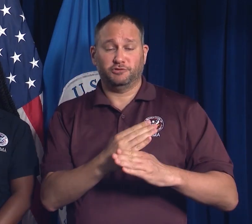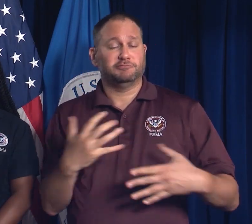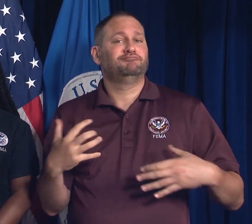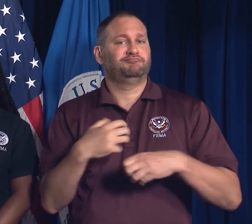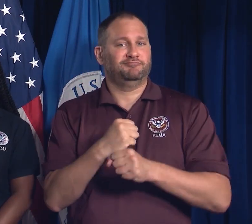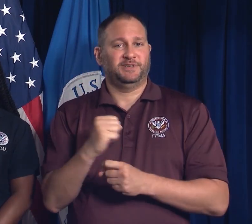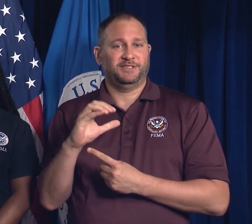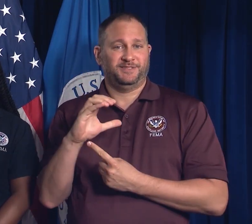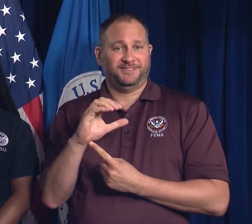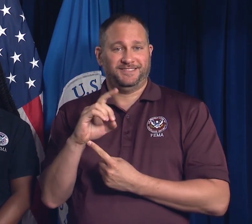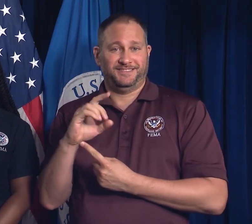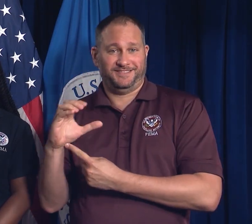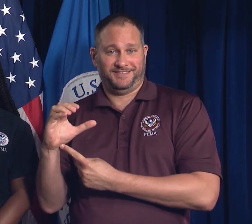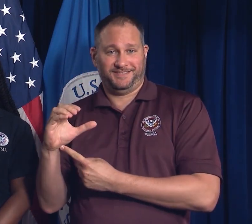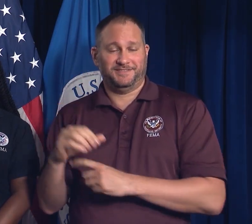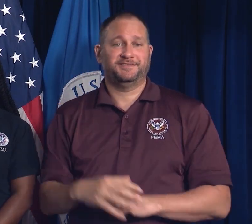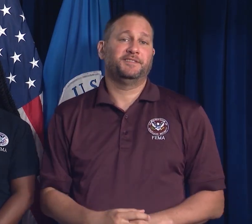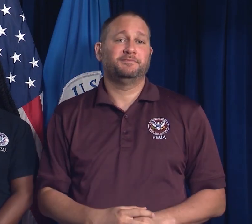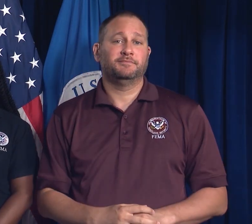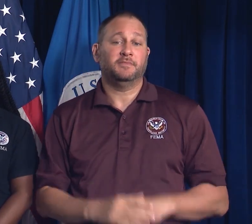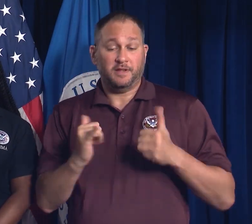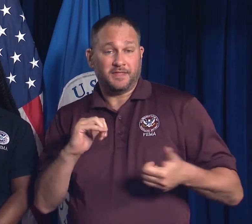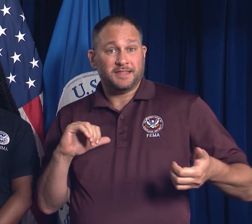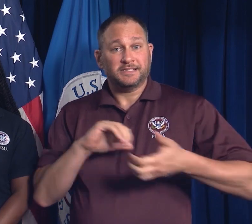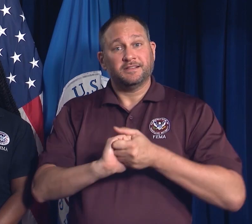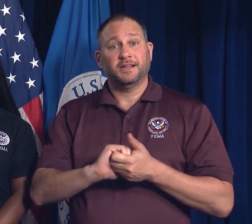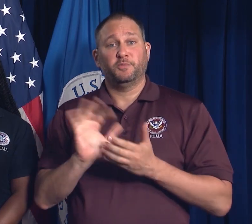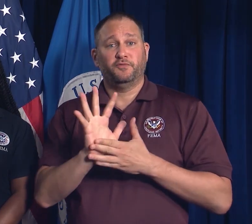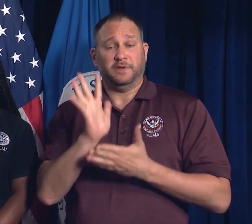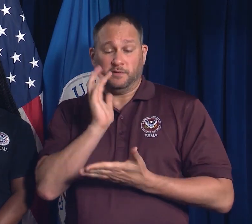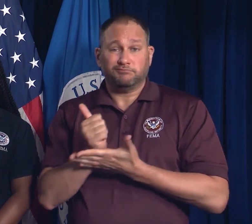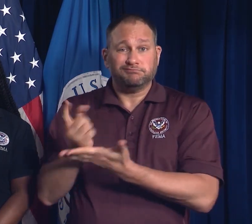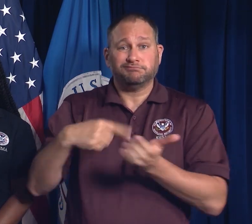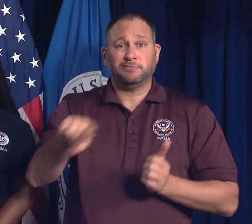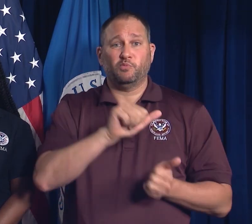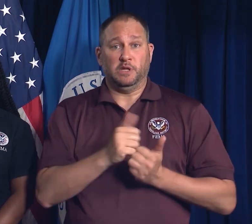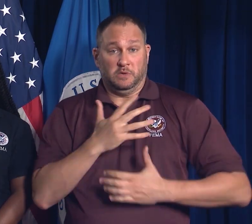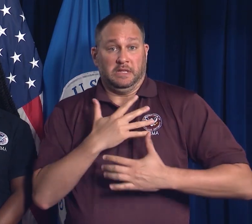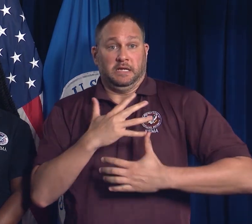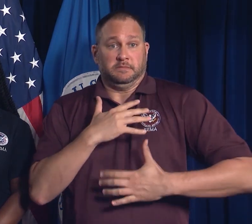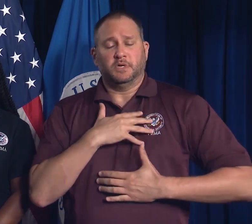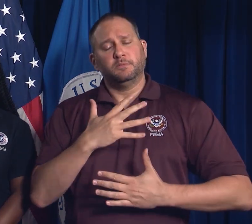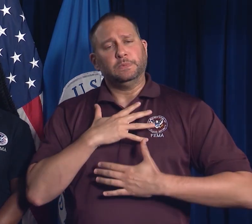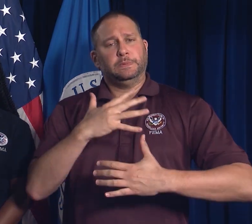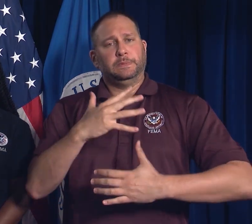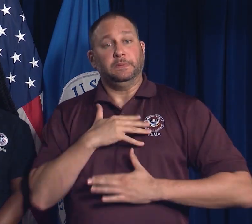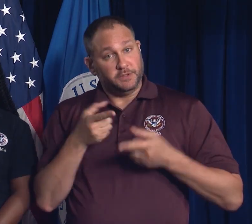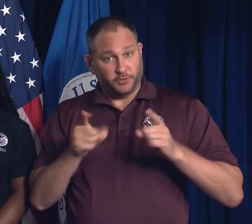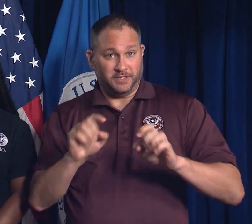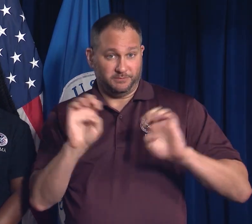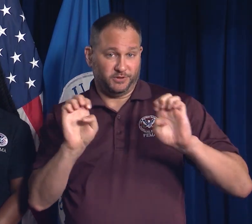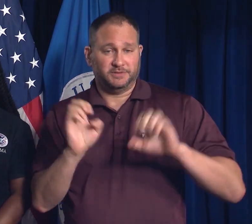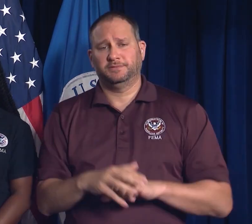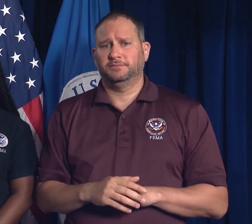also known as the CDC. This collaborated video will help those with asthma breathe better during an emergency.